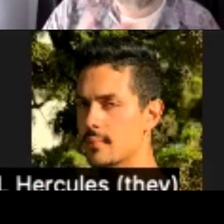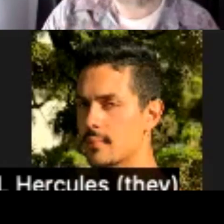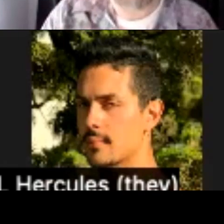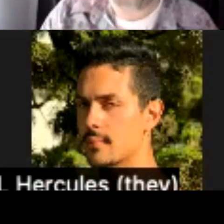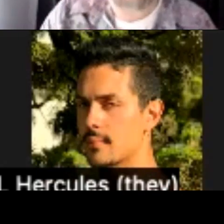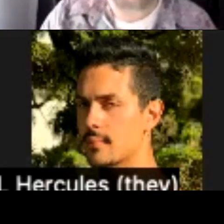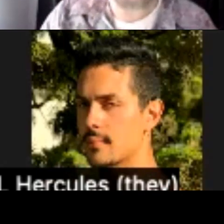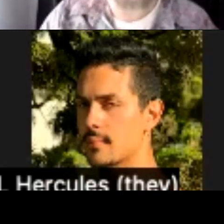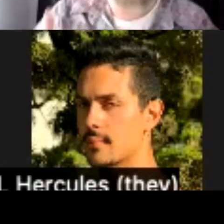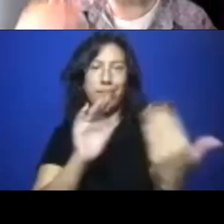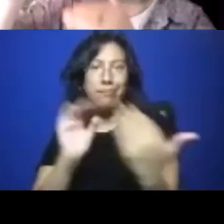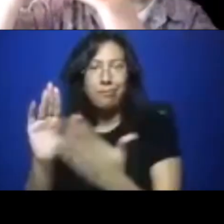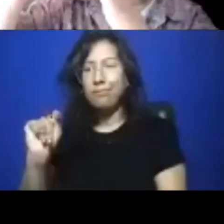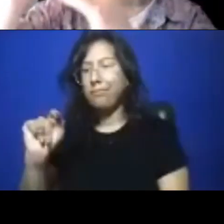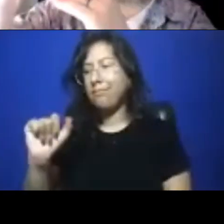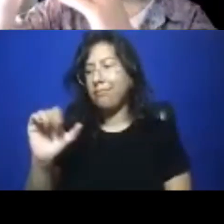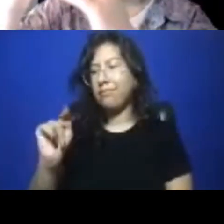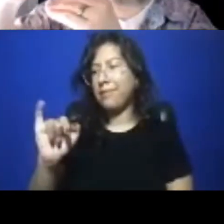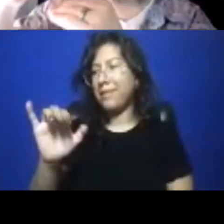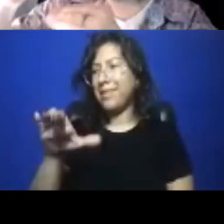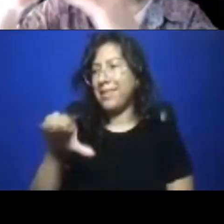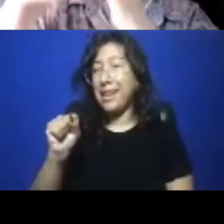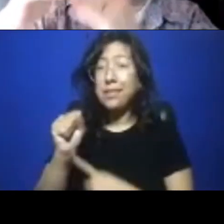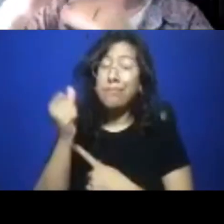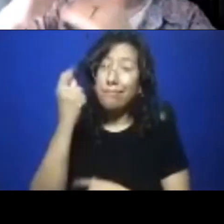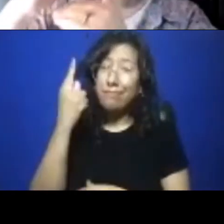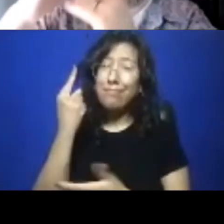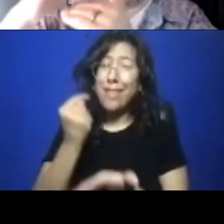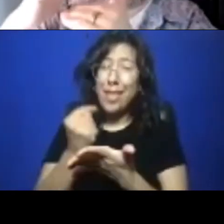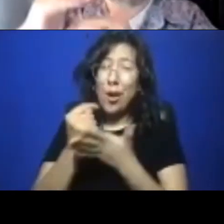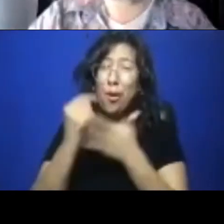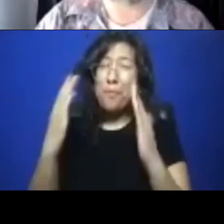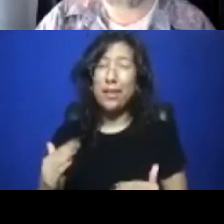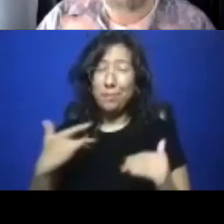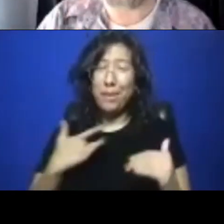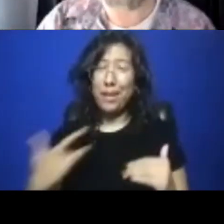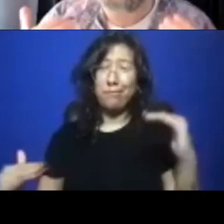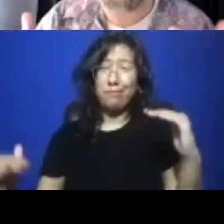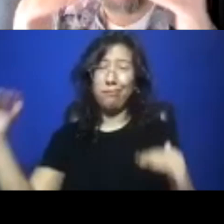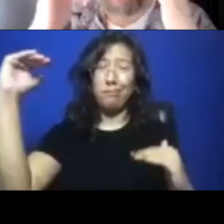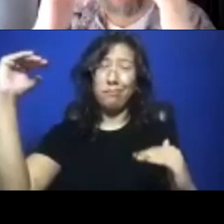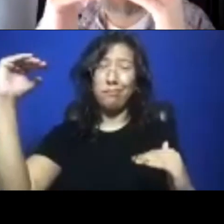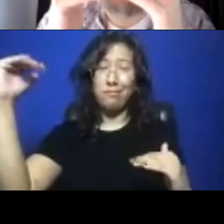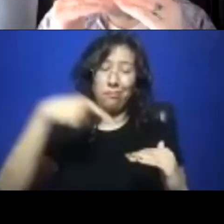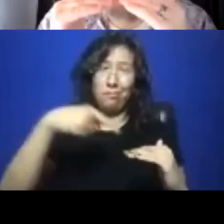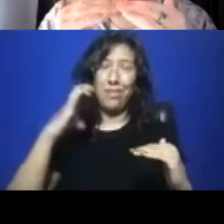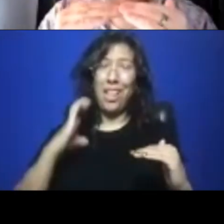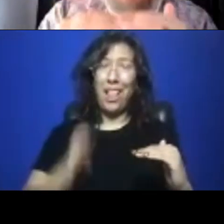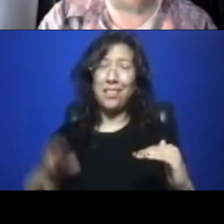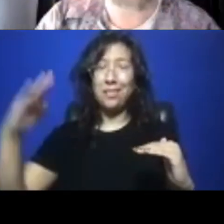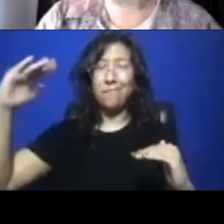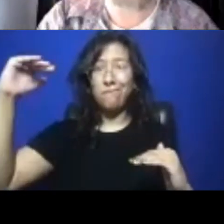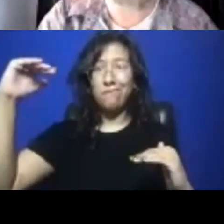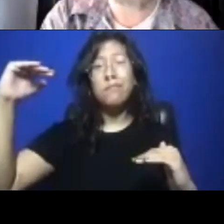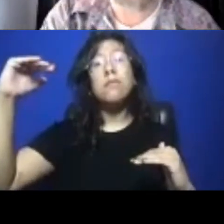therapists oftentimes kind of are in that higher level and clients are sometimes below, even though we want to have an equal relationship.